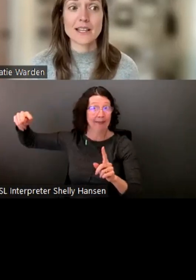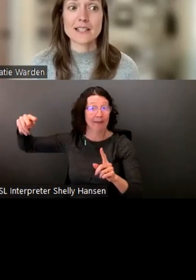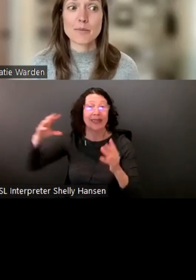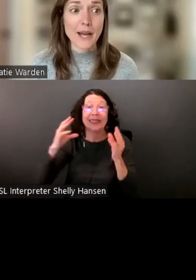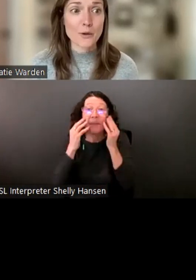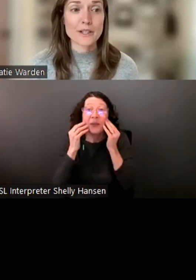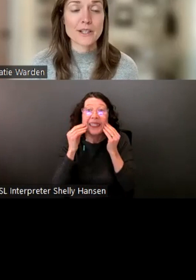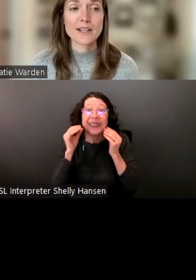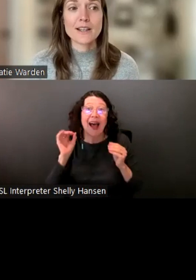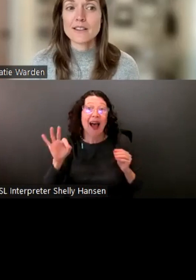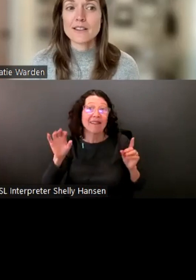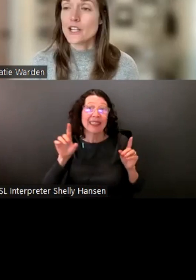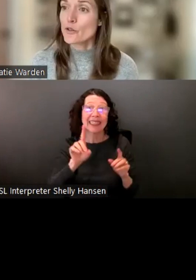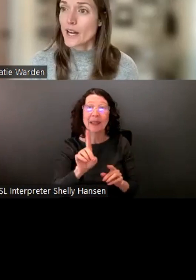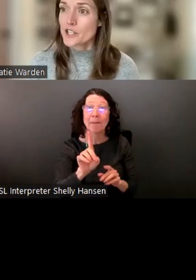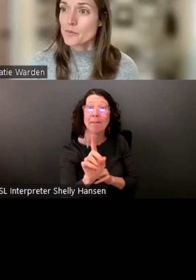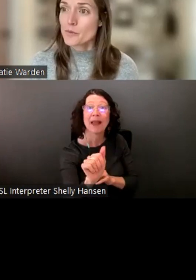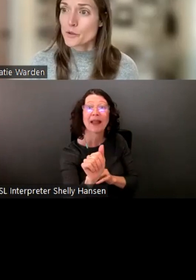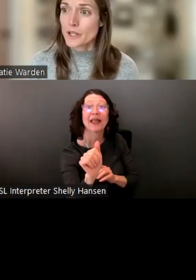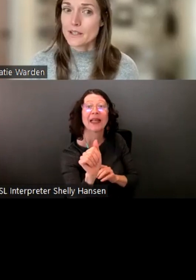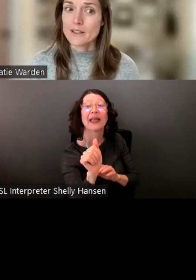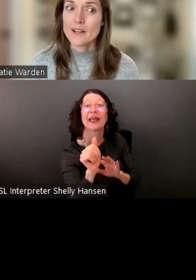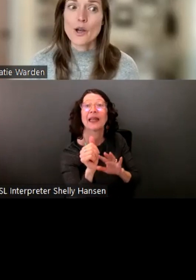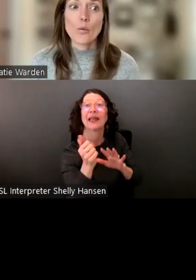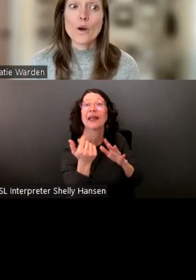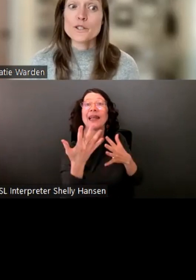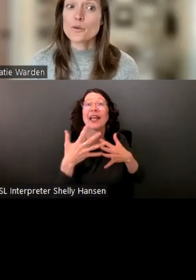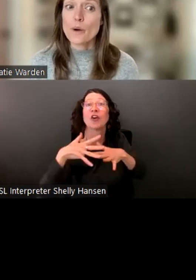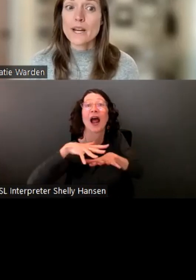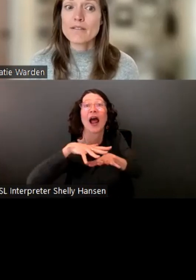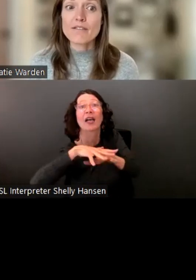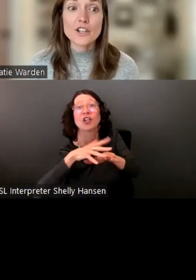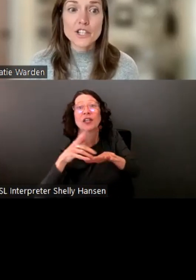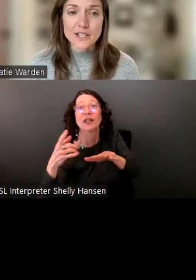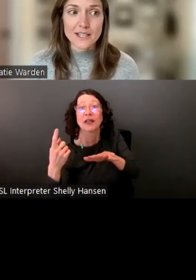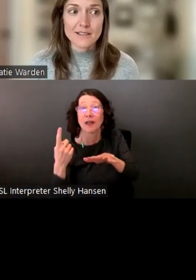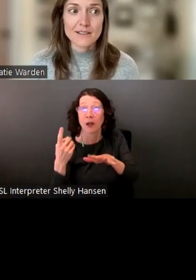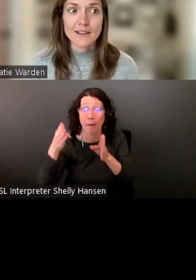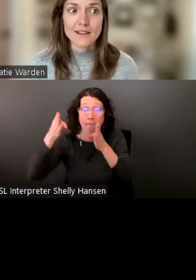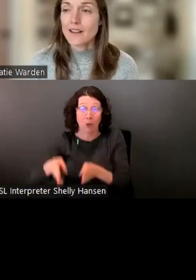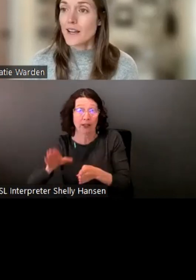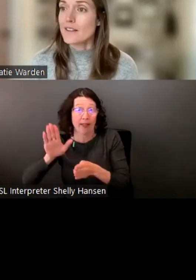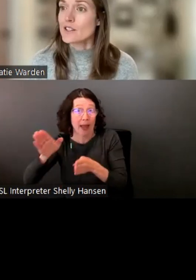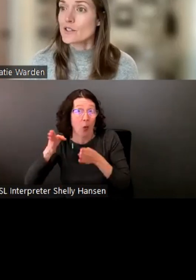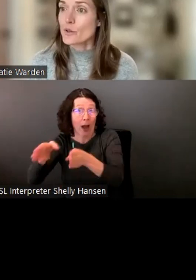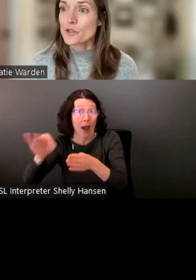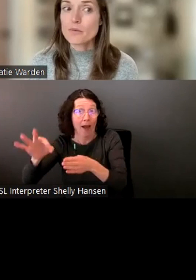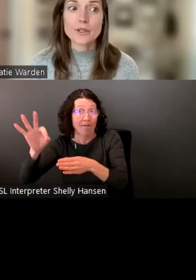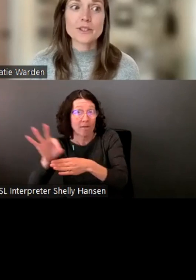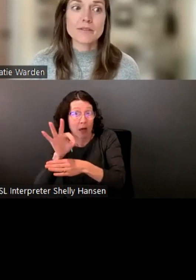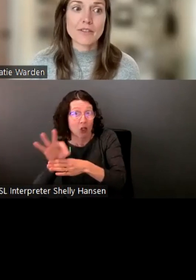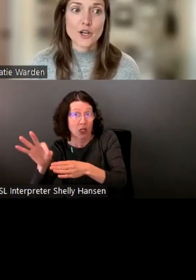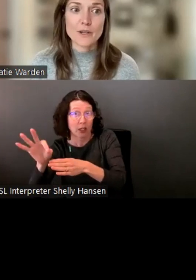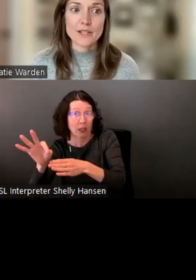as about the interaction between one's way of functioning and the social and built environment